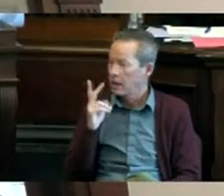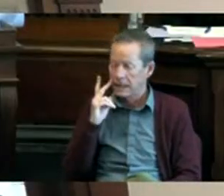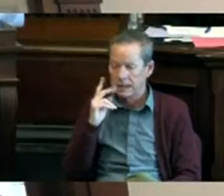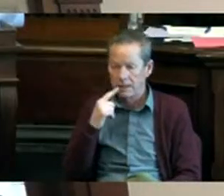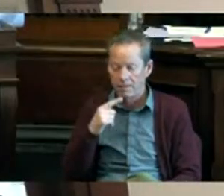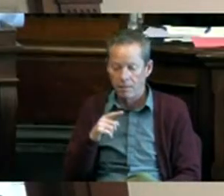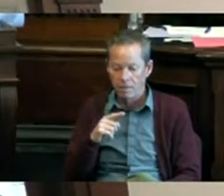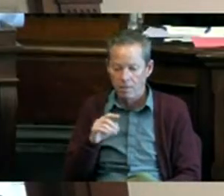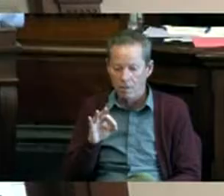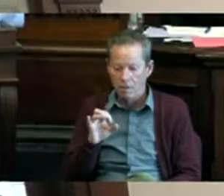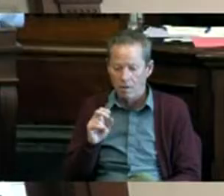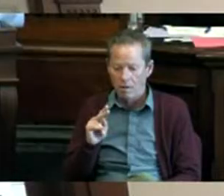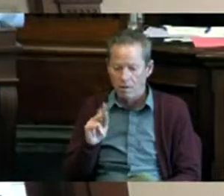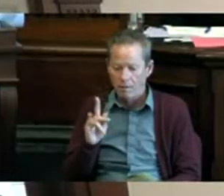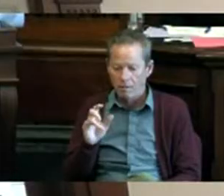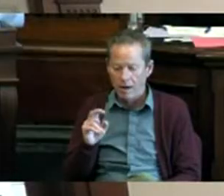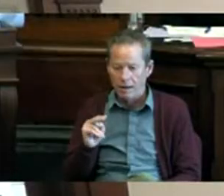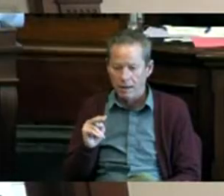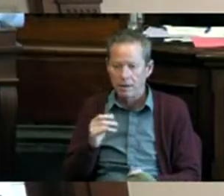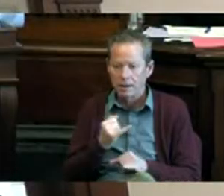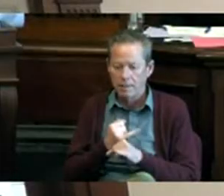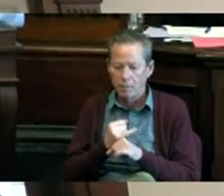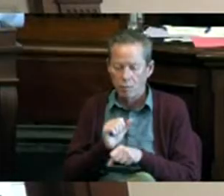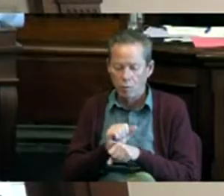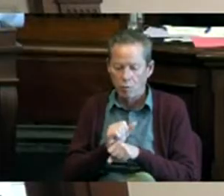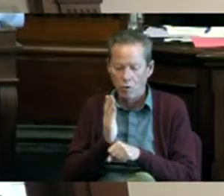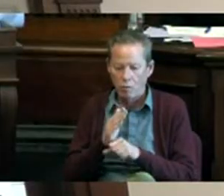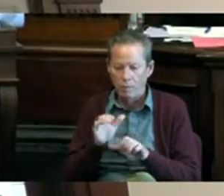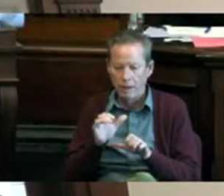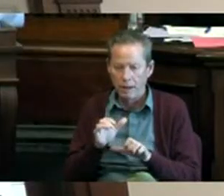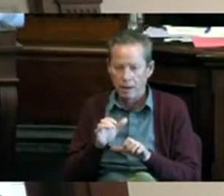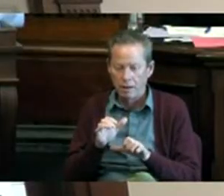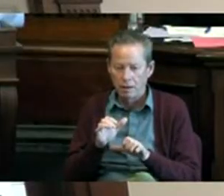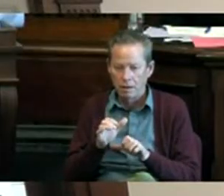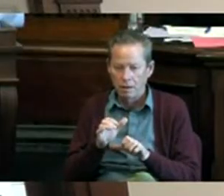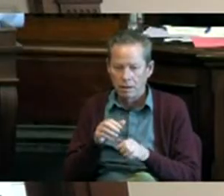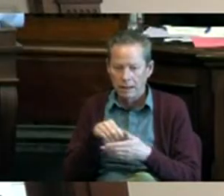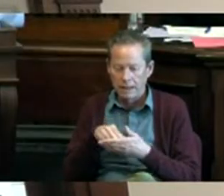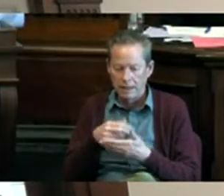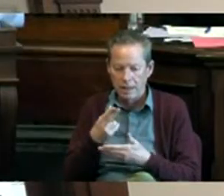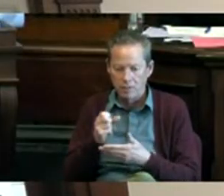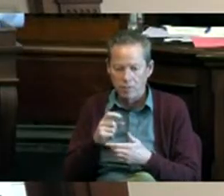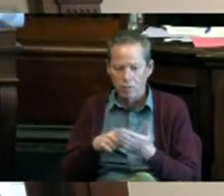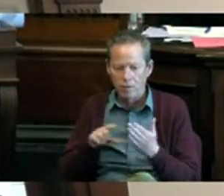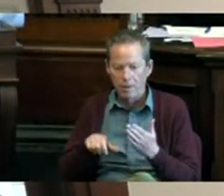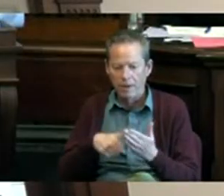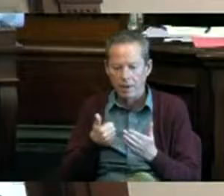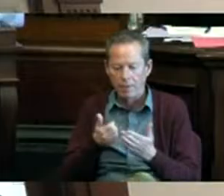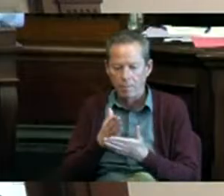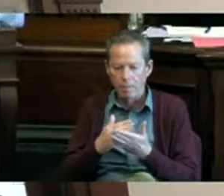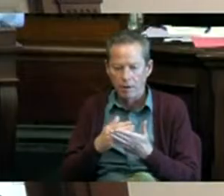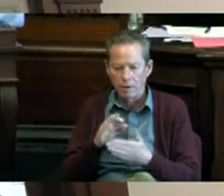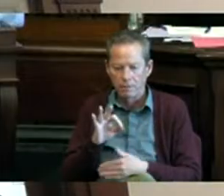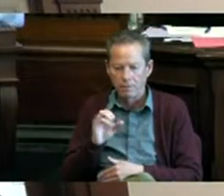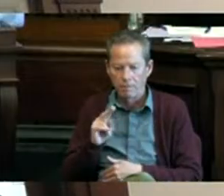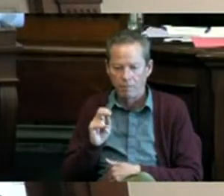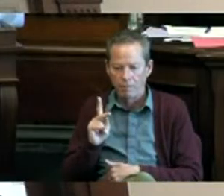happy to? Is this a time to ask that question? Sure. Okay, I see for the Franklin campus, that